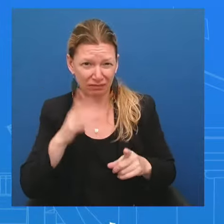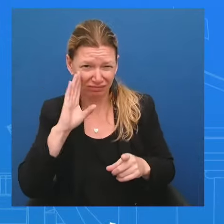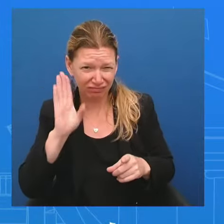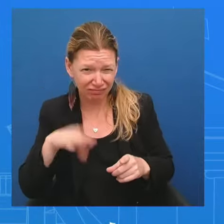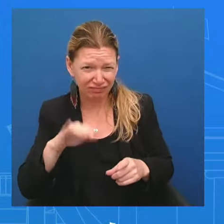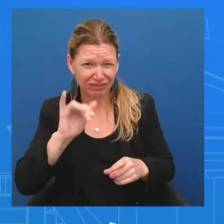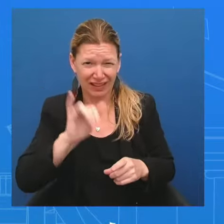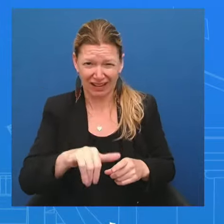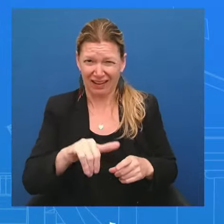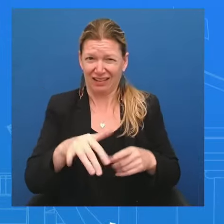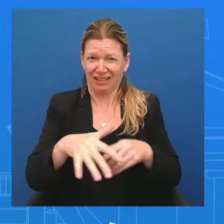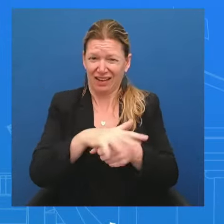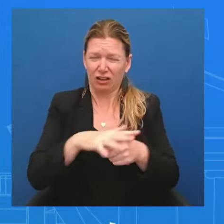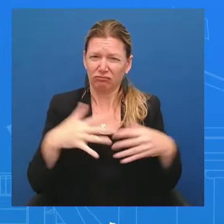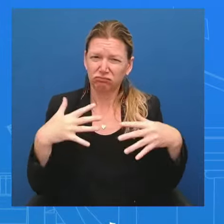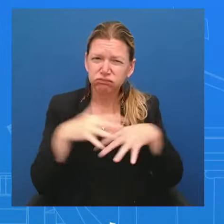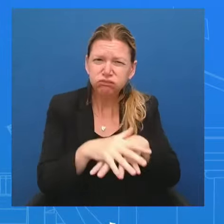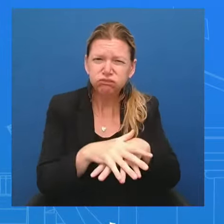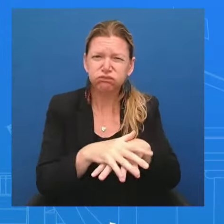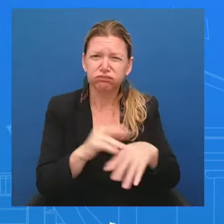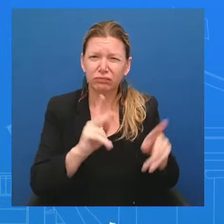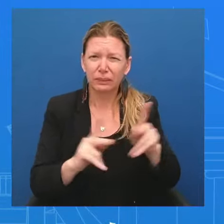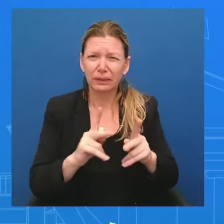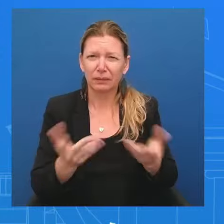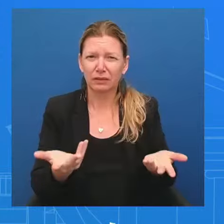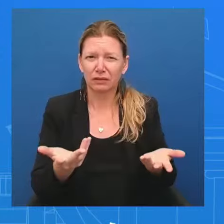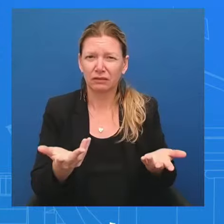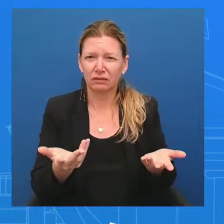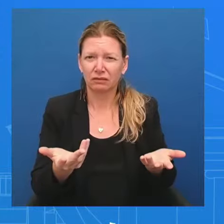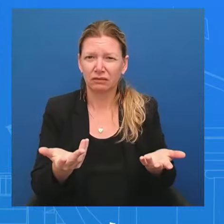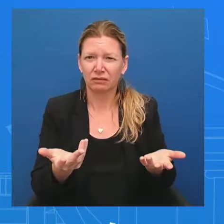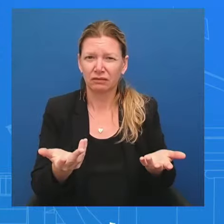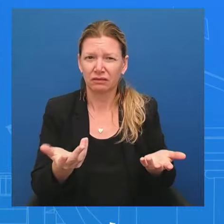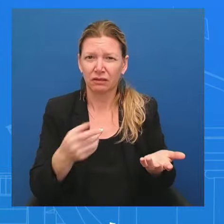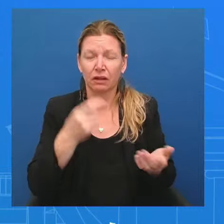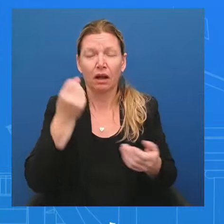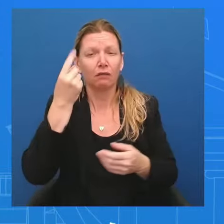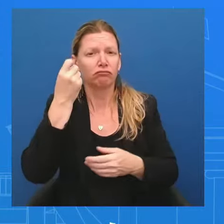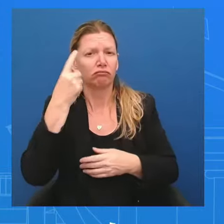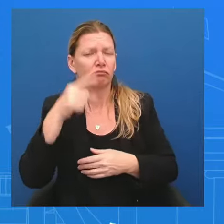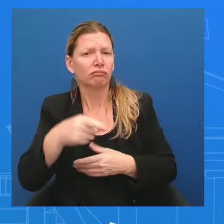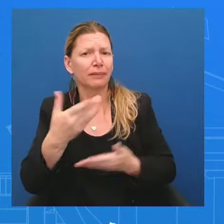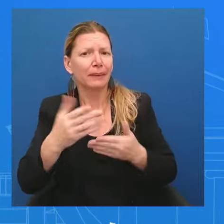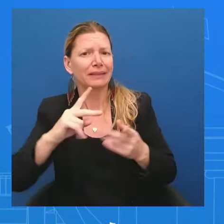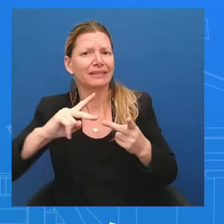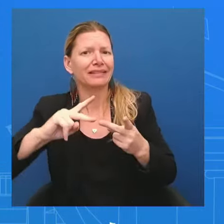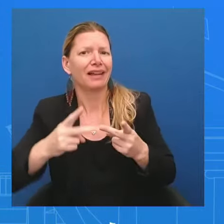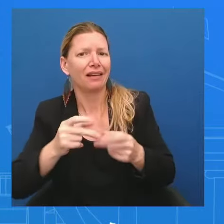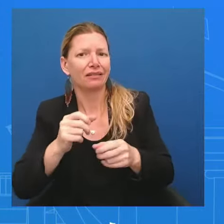The Israelis are describing it as a tragic mishap, but isn't this exactly the kind of incident that you have been concerned about this whole time?